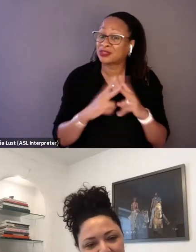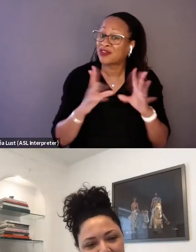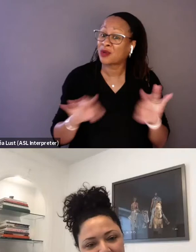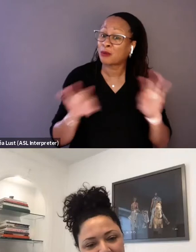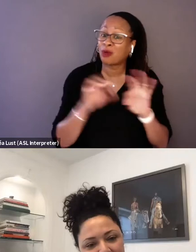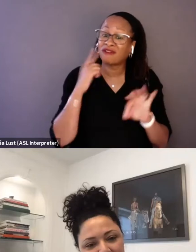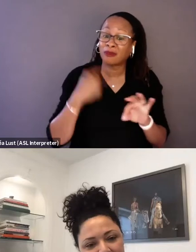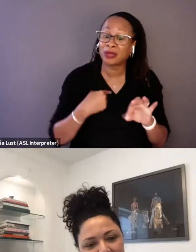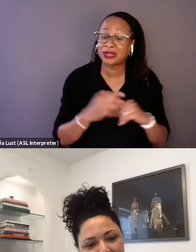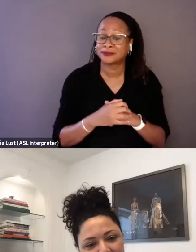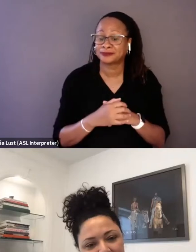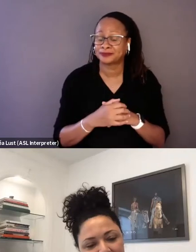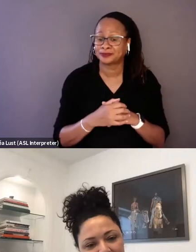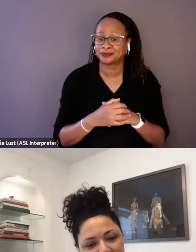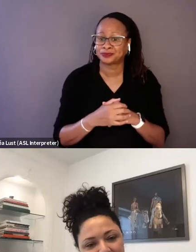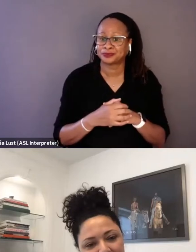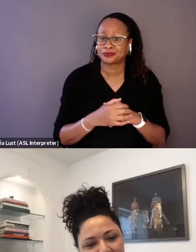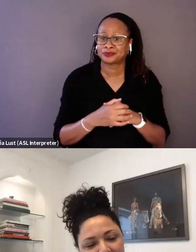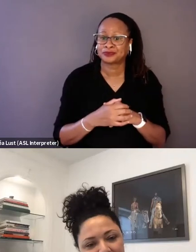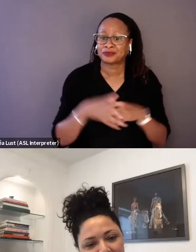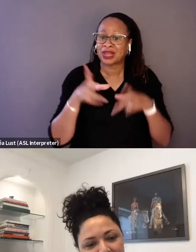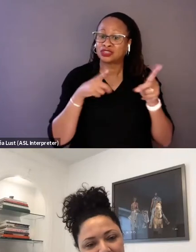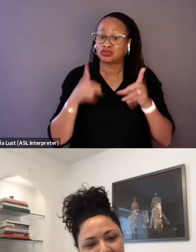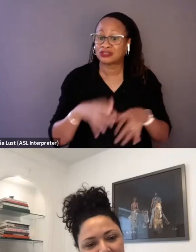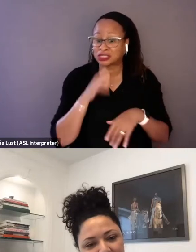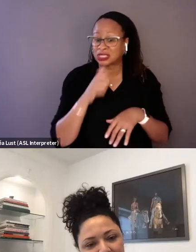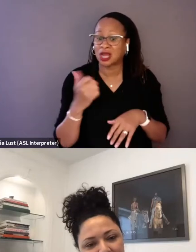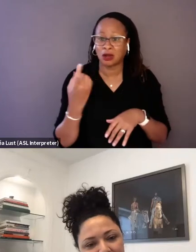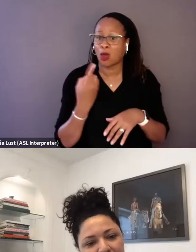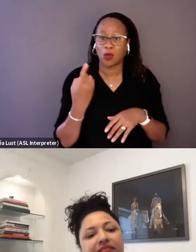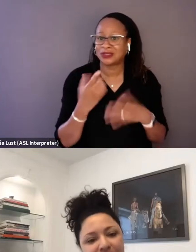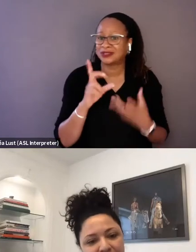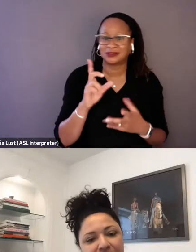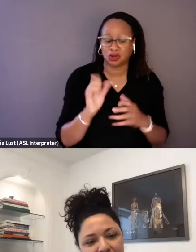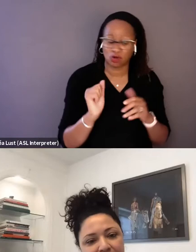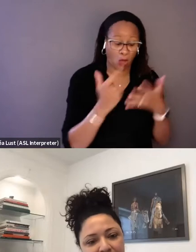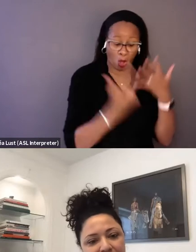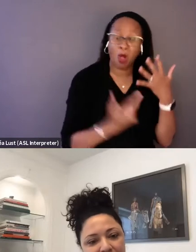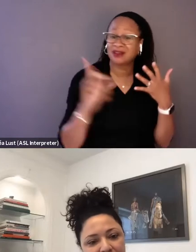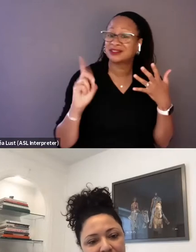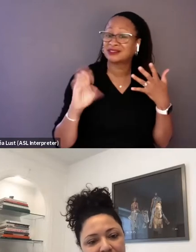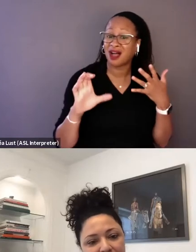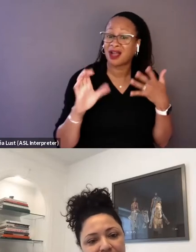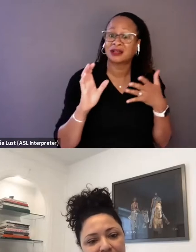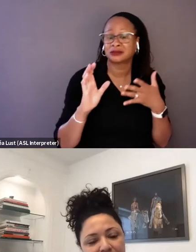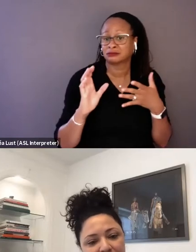was that the director is not all be documentary directors and they're not, they're true mix, you know,